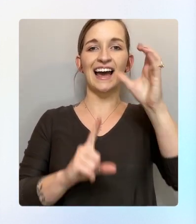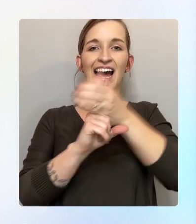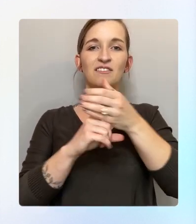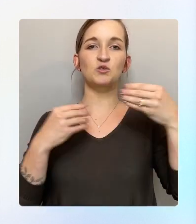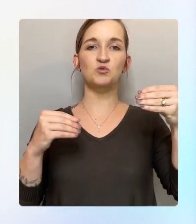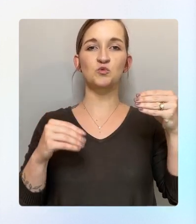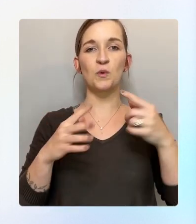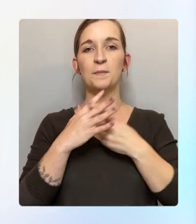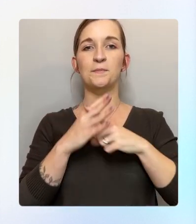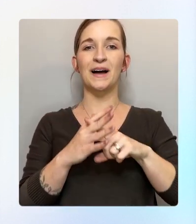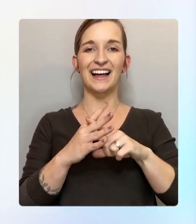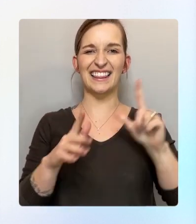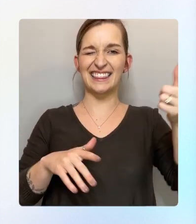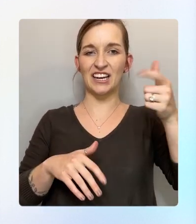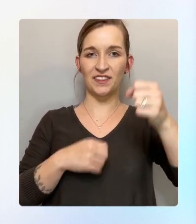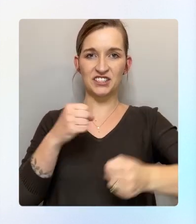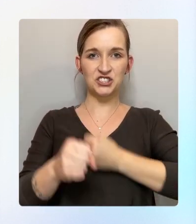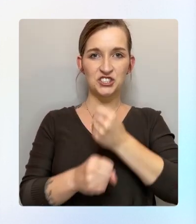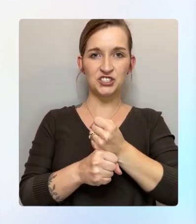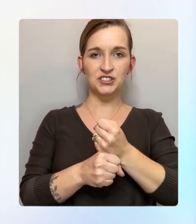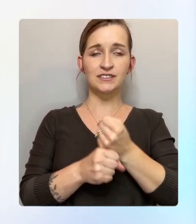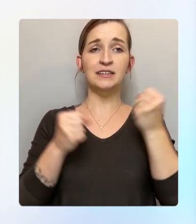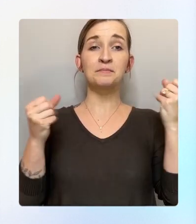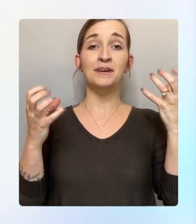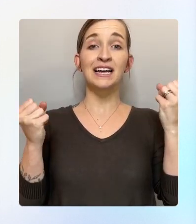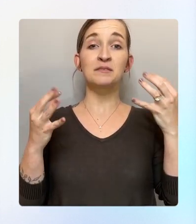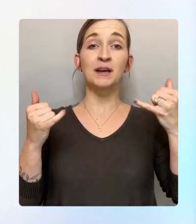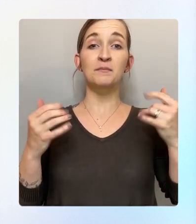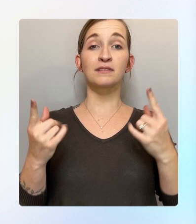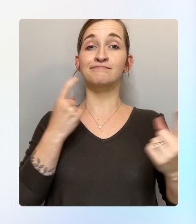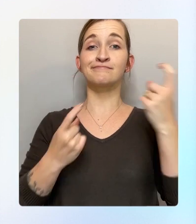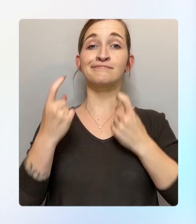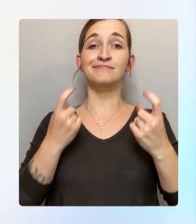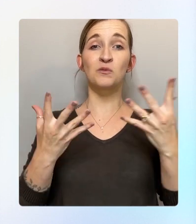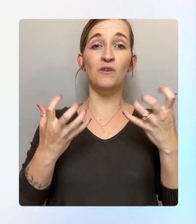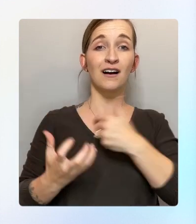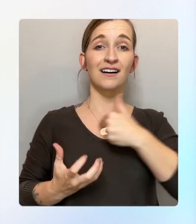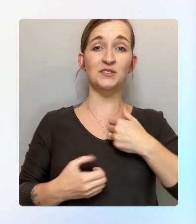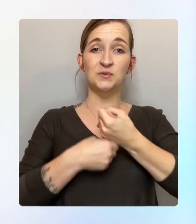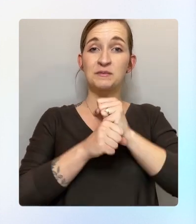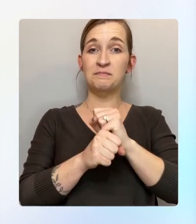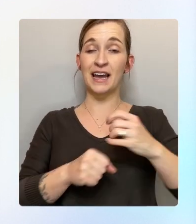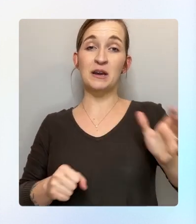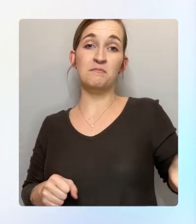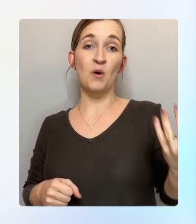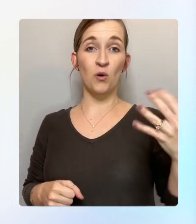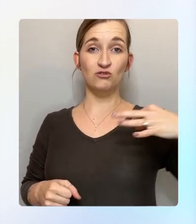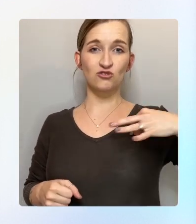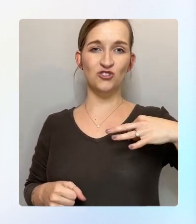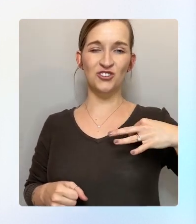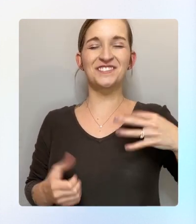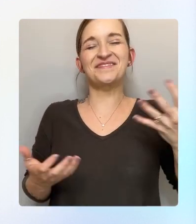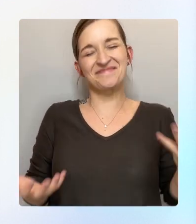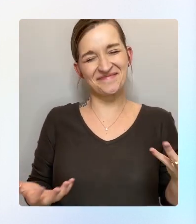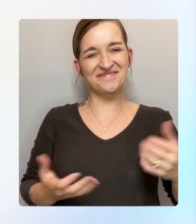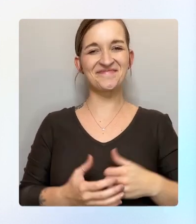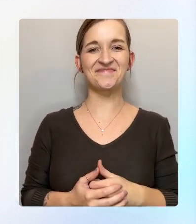so we look forward to delighting our community. We view this program as a marketing opportunity to reward and engage players,